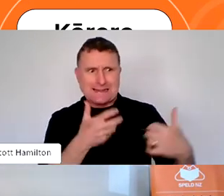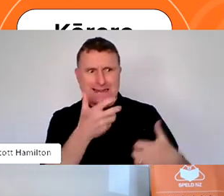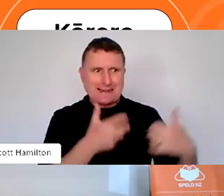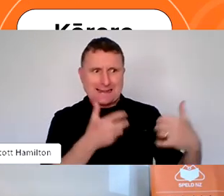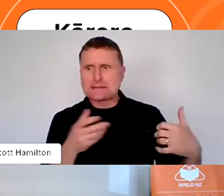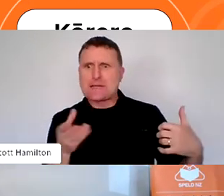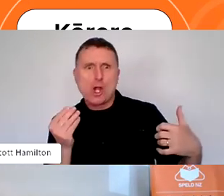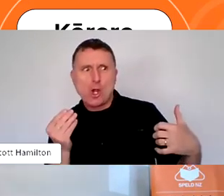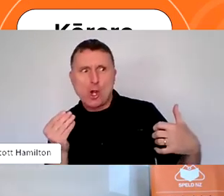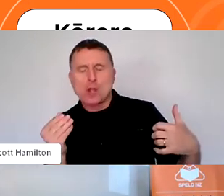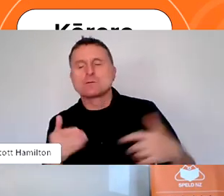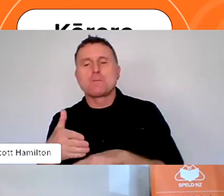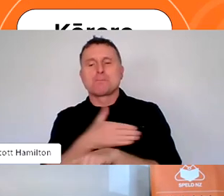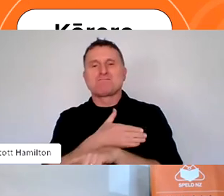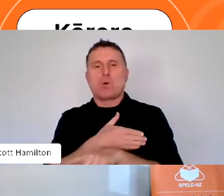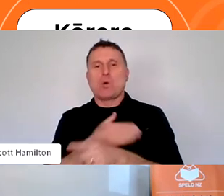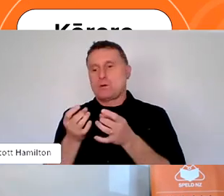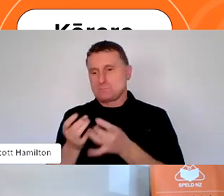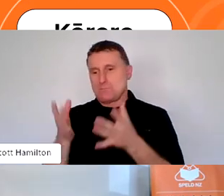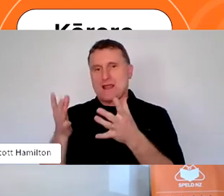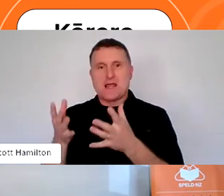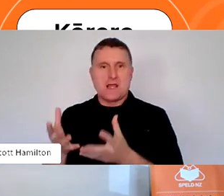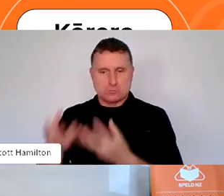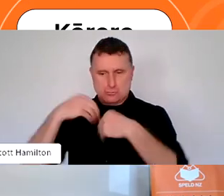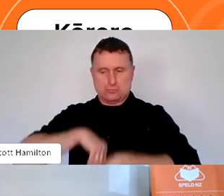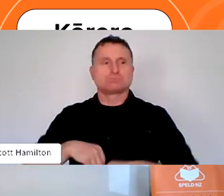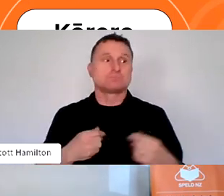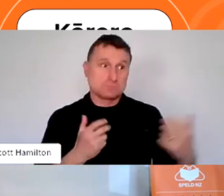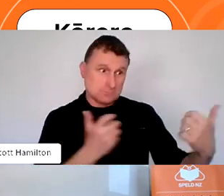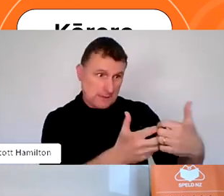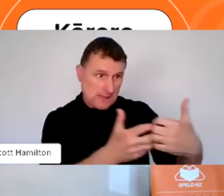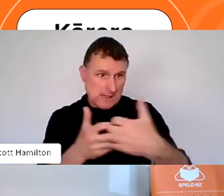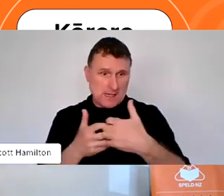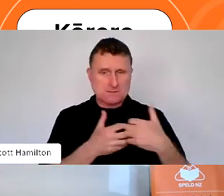collaboration in settings with other educators. We've got lots